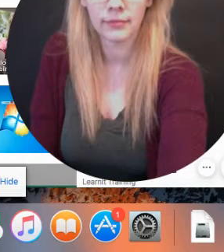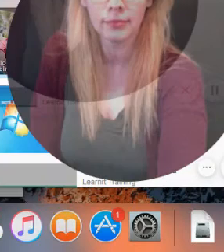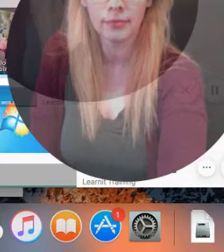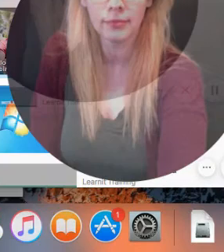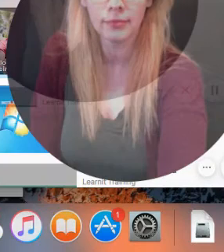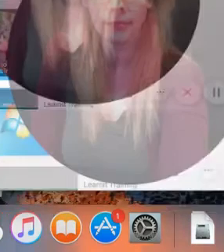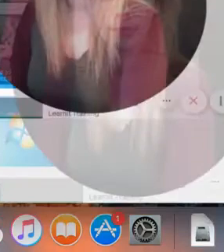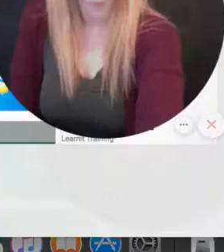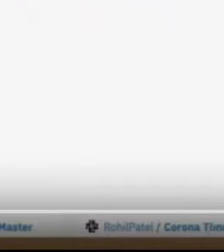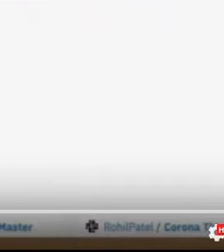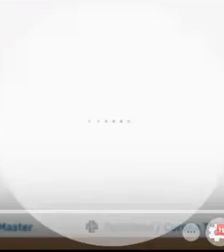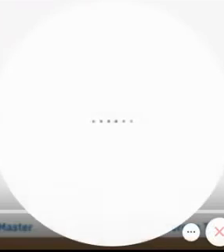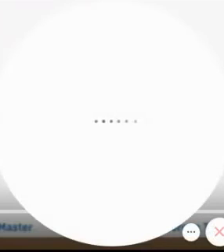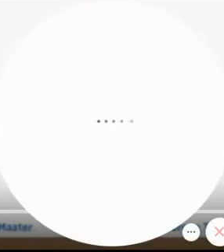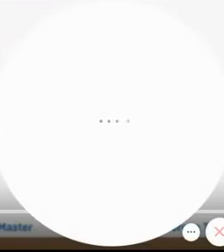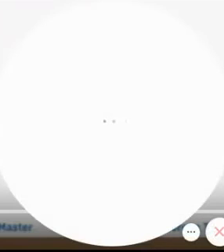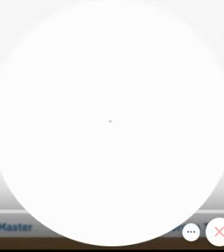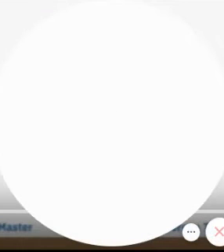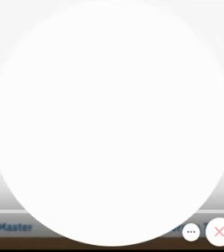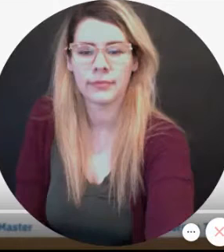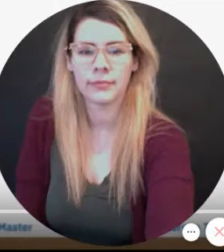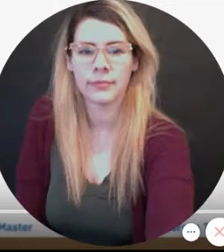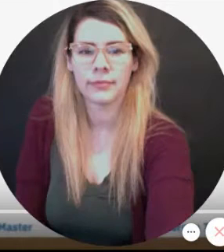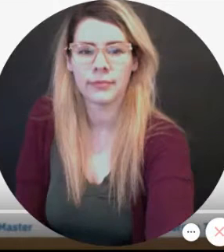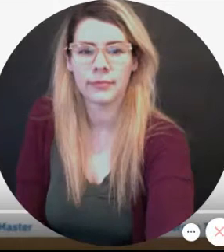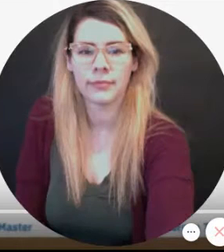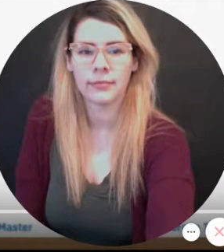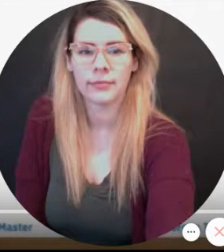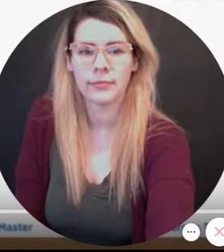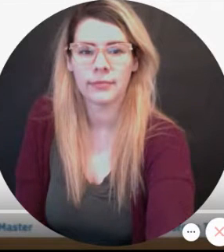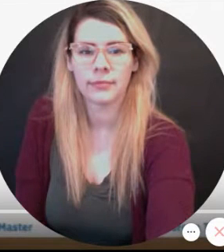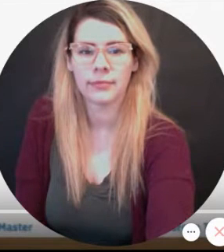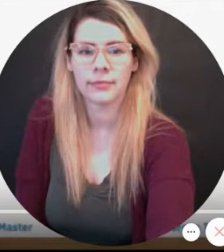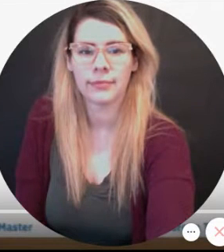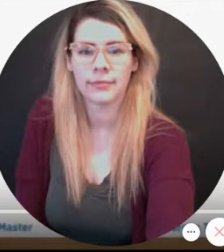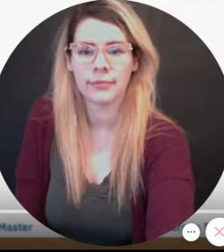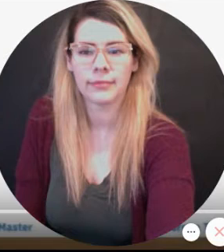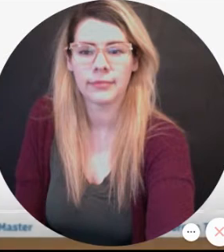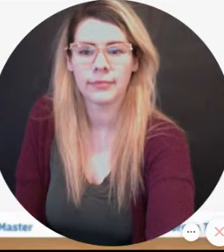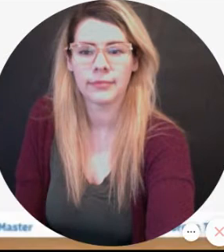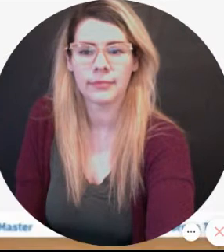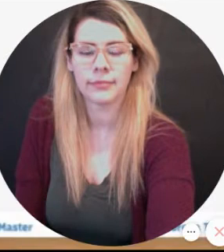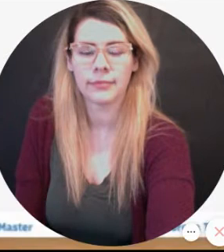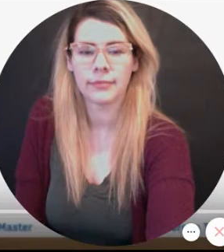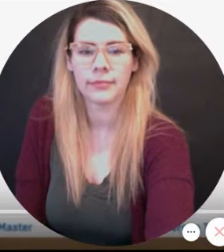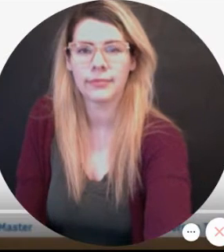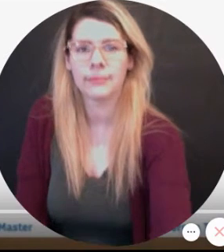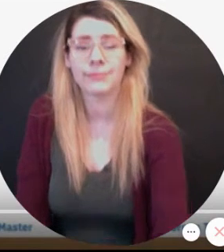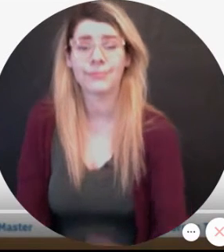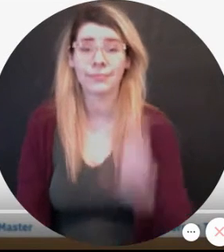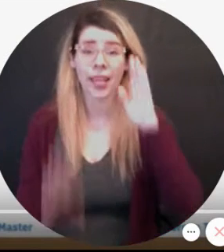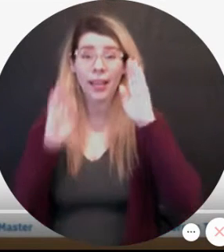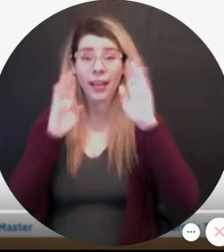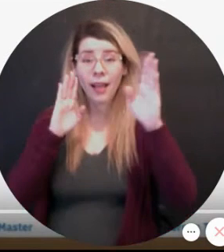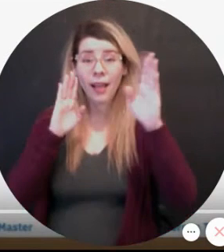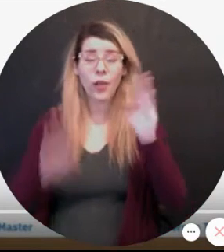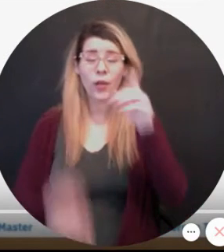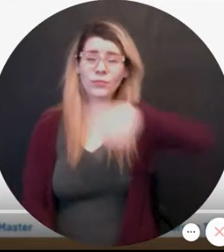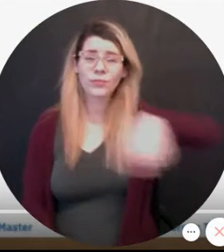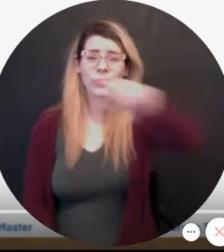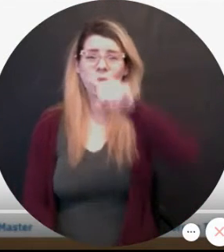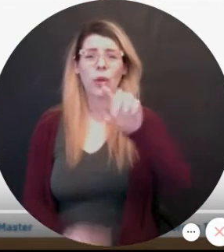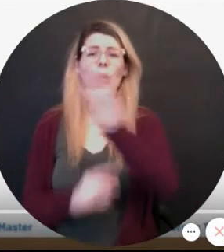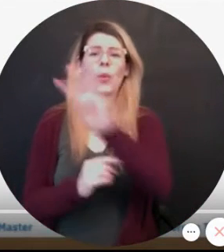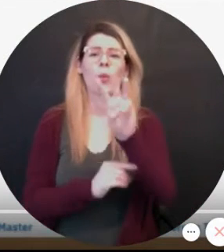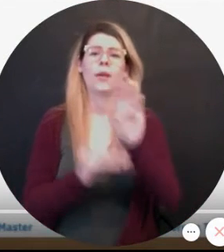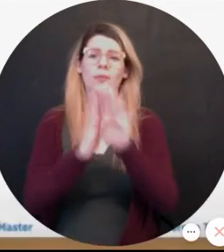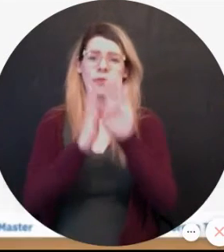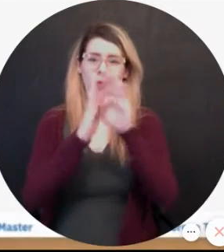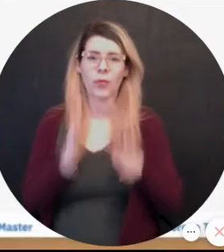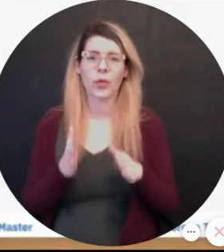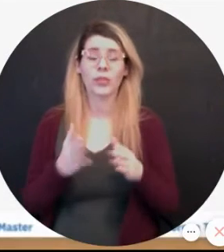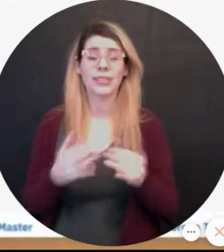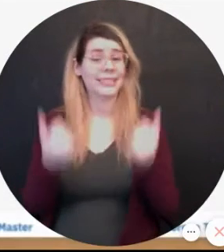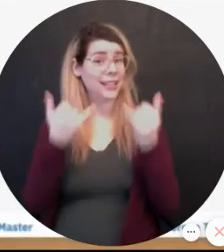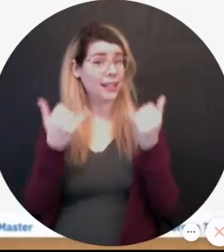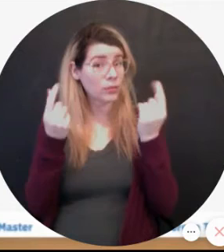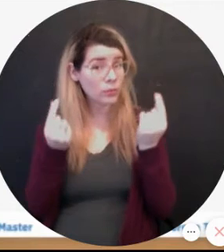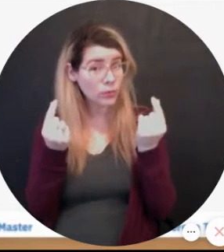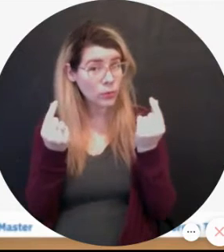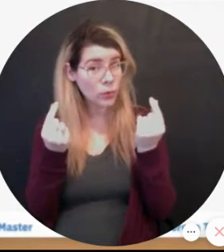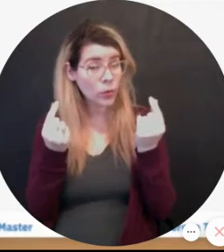Hello web developers, today I'm gonna take you through how to check out a how to make